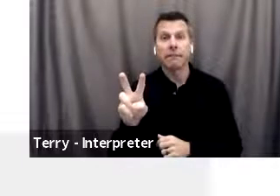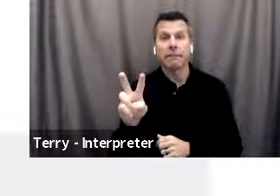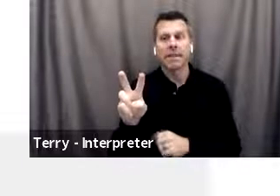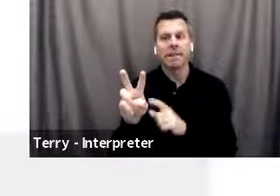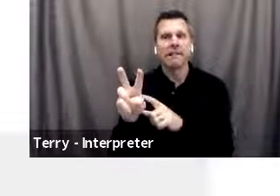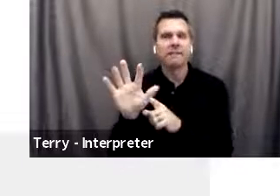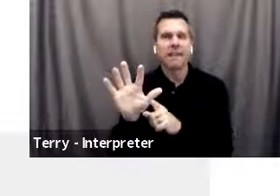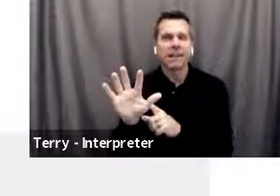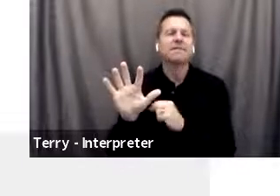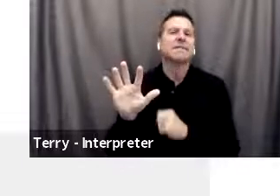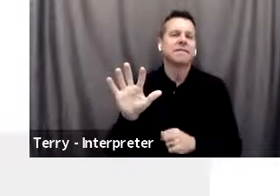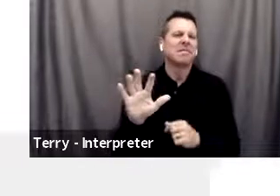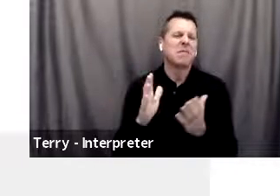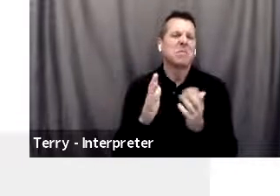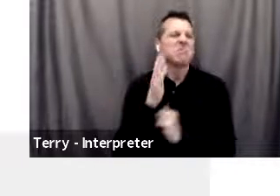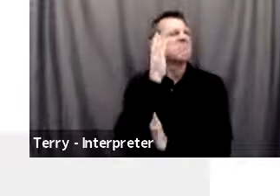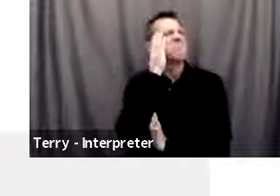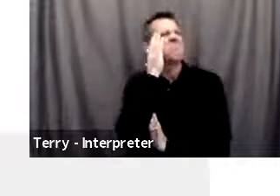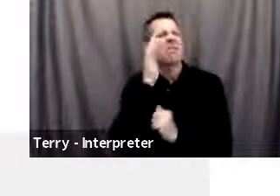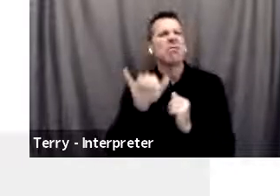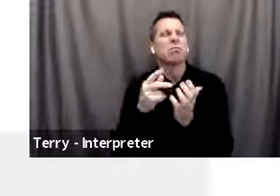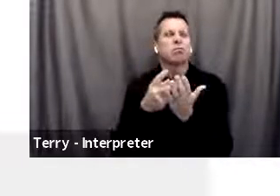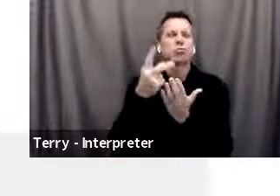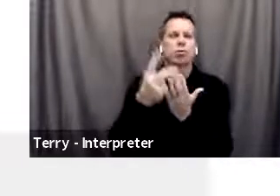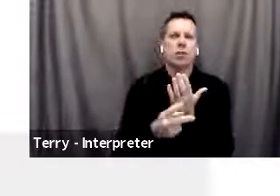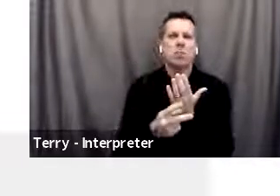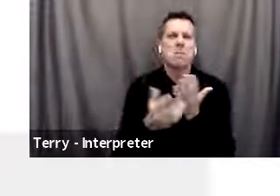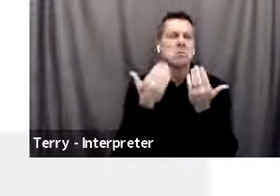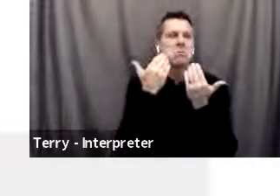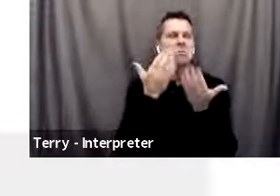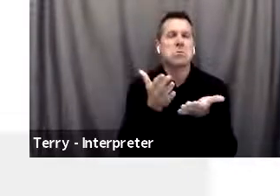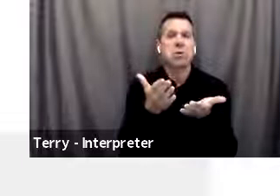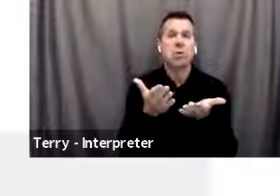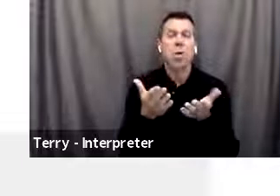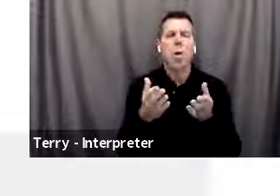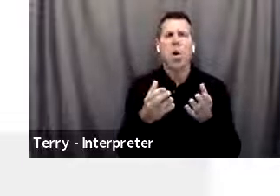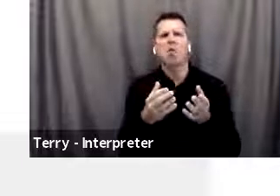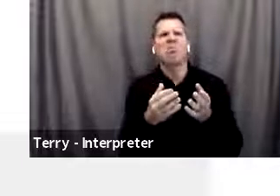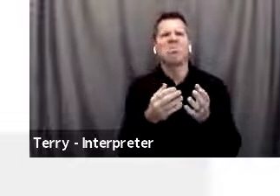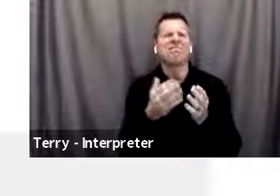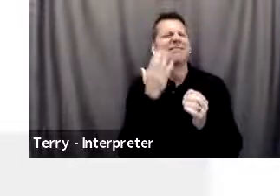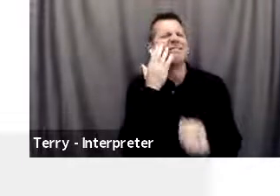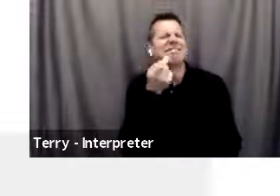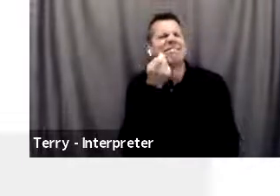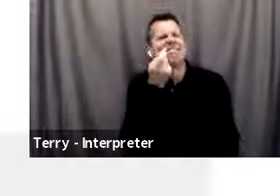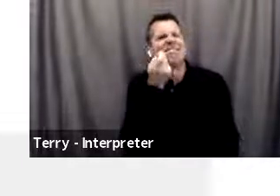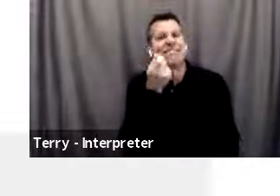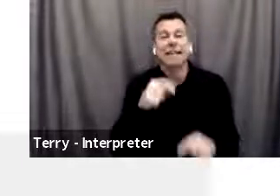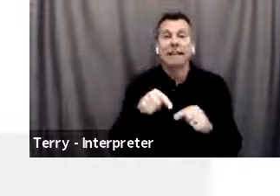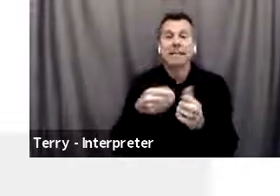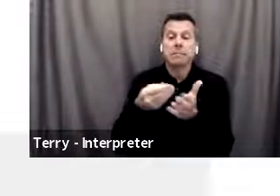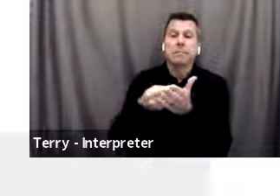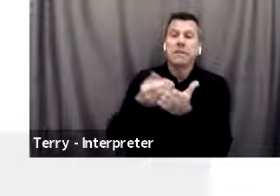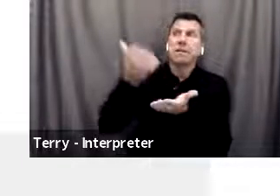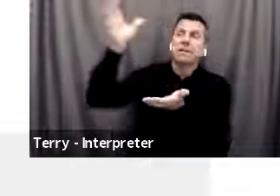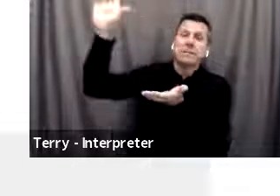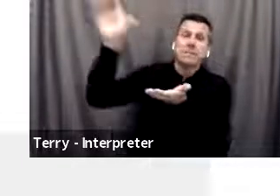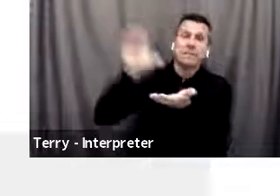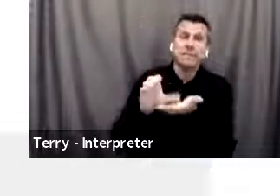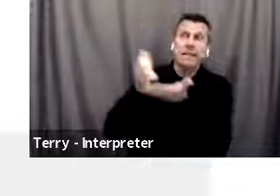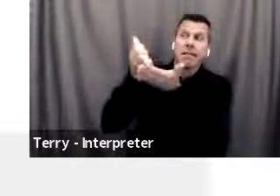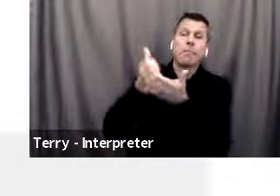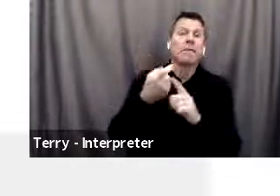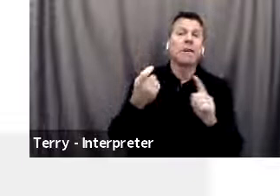term or program. And you know the larger scope of things. This grant specifically comes out of the Department of Education at